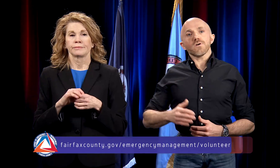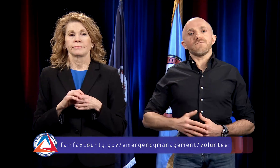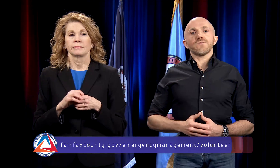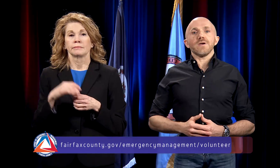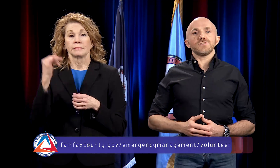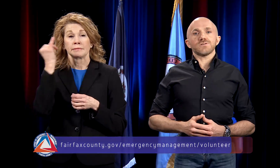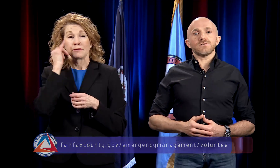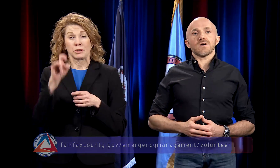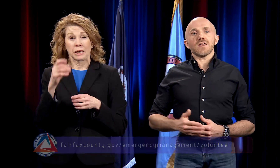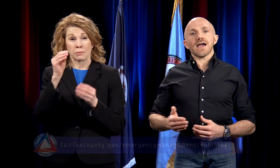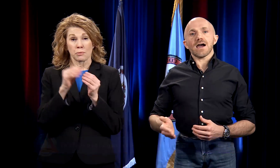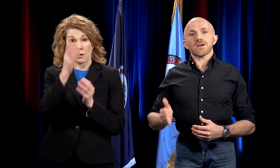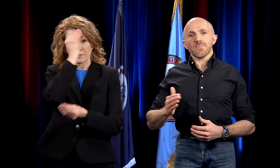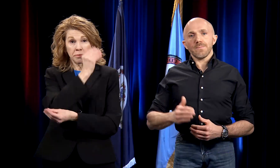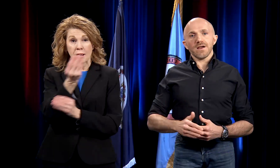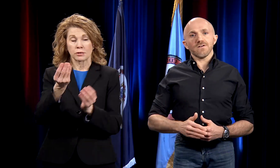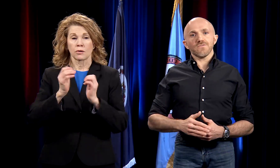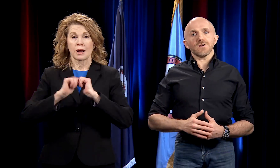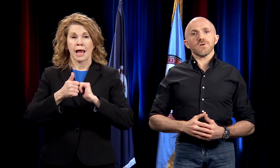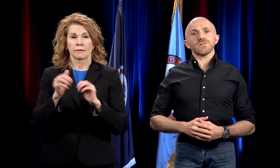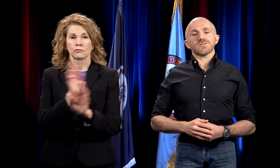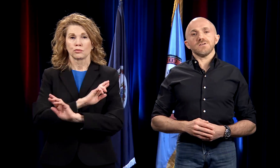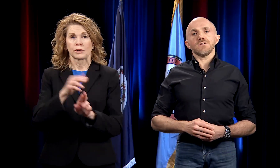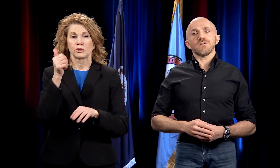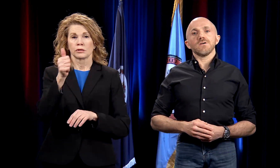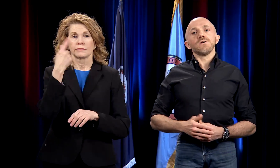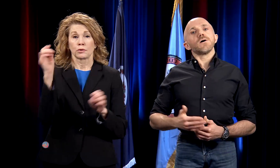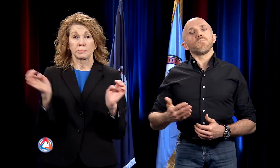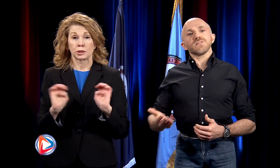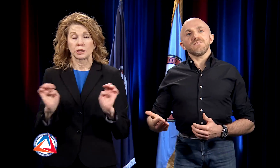more information on how to prepare for an emergency please